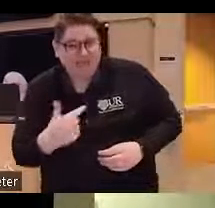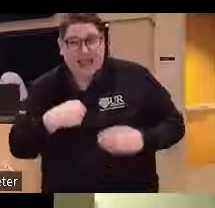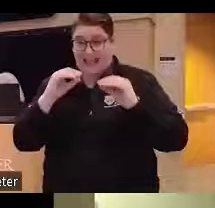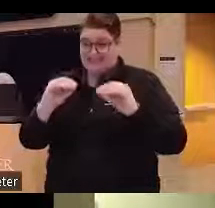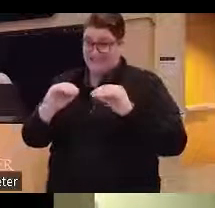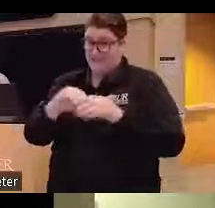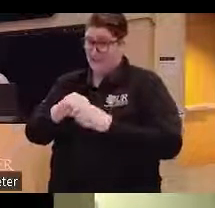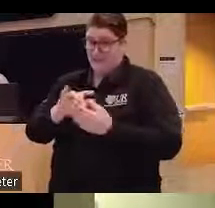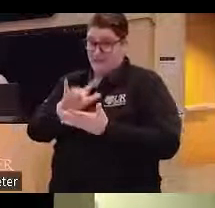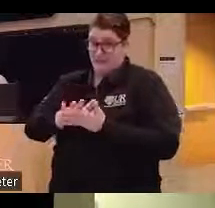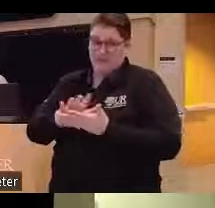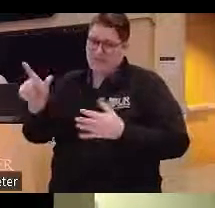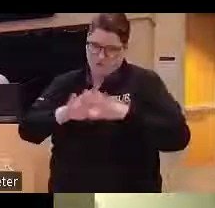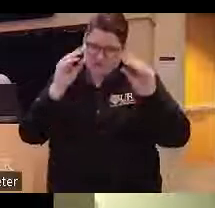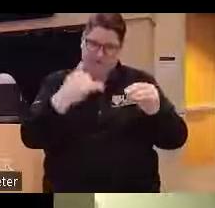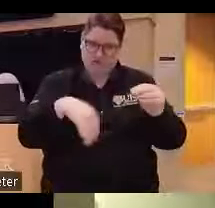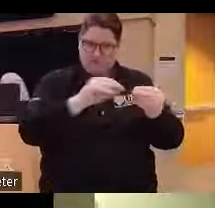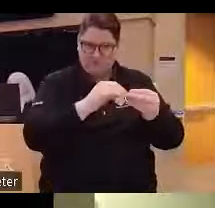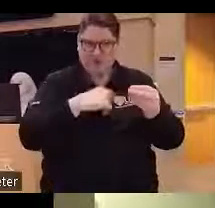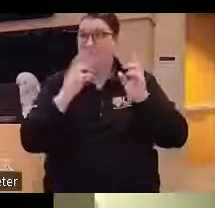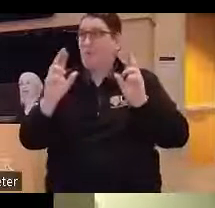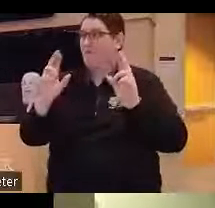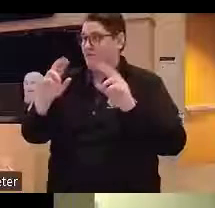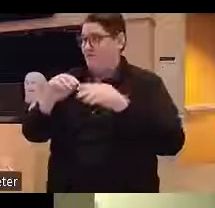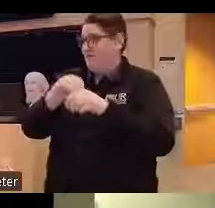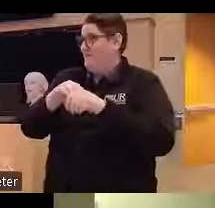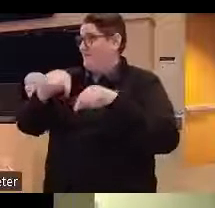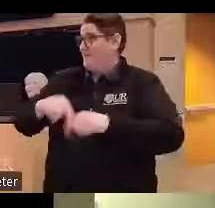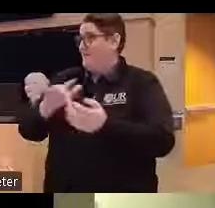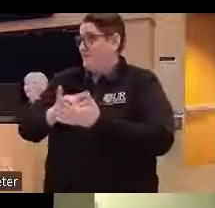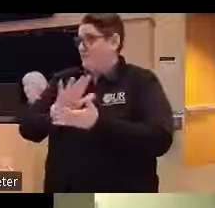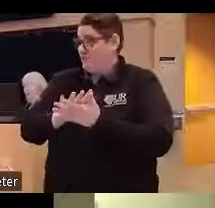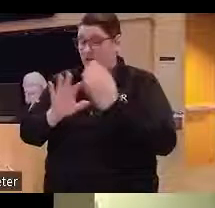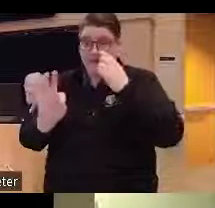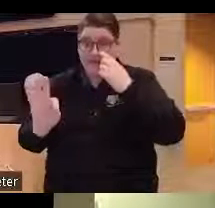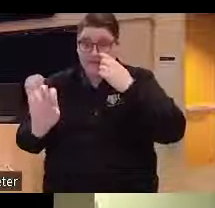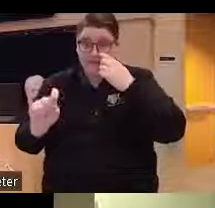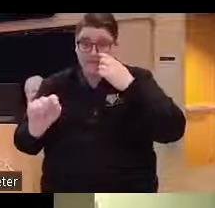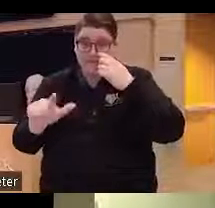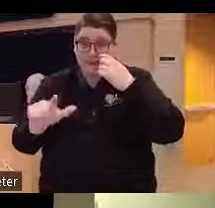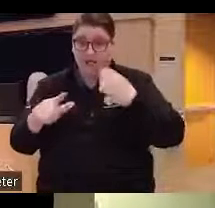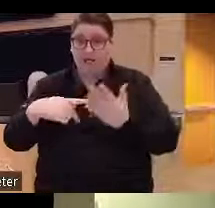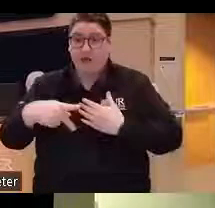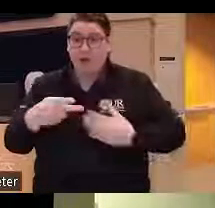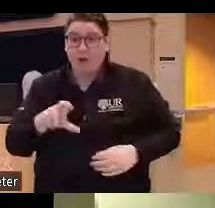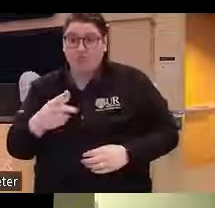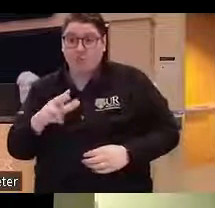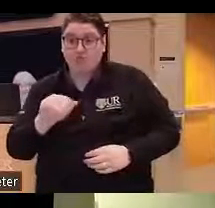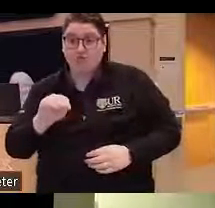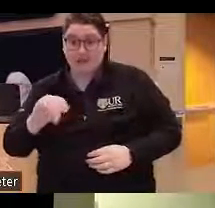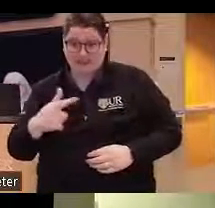anymore I hopefully in this medical school beetal programming is taught since it is the basis for